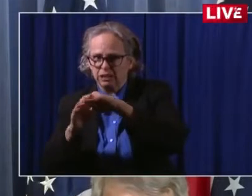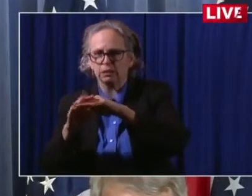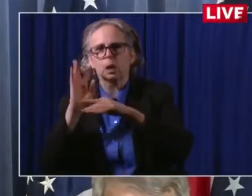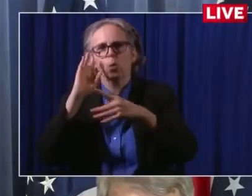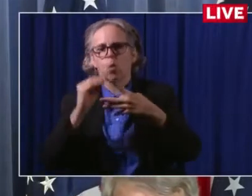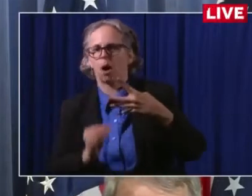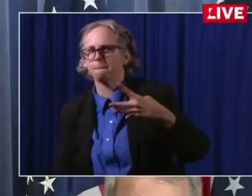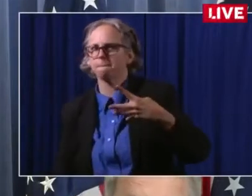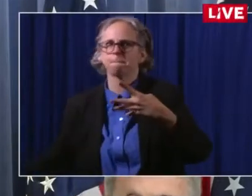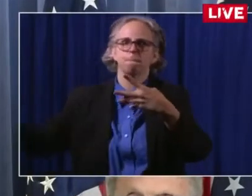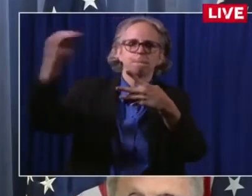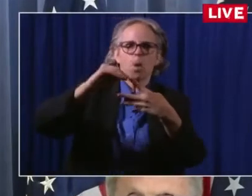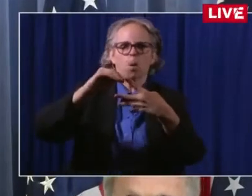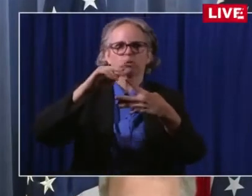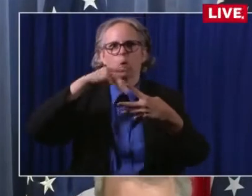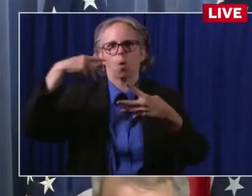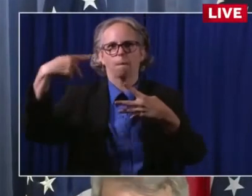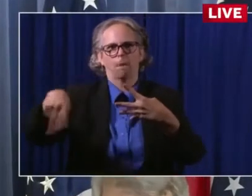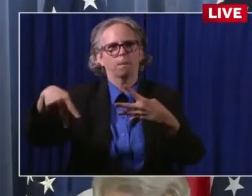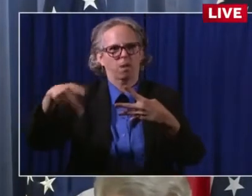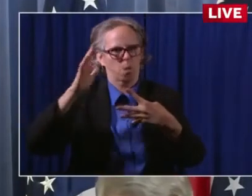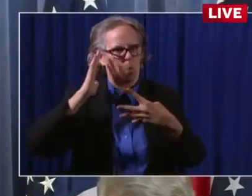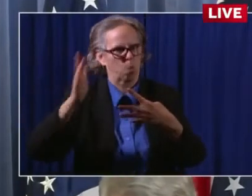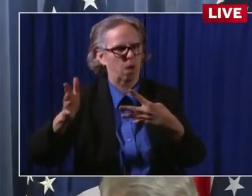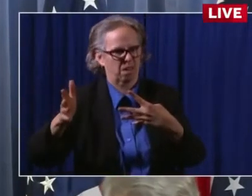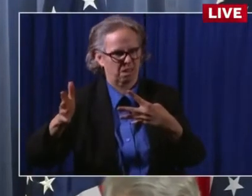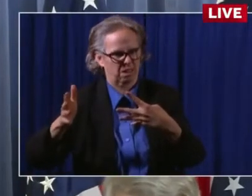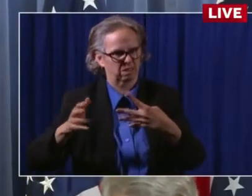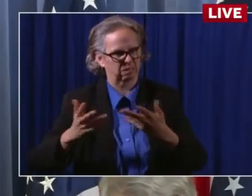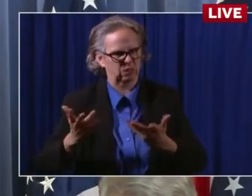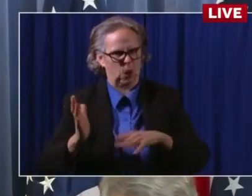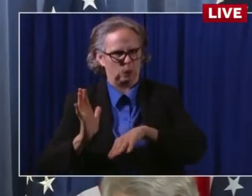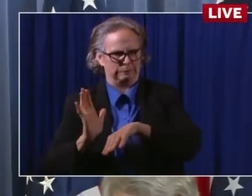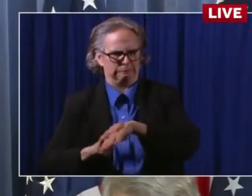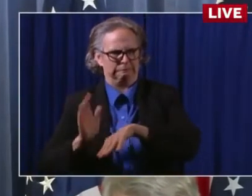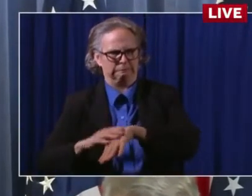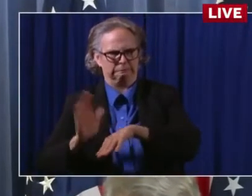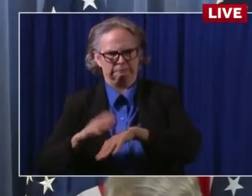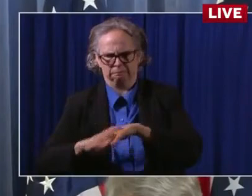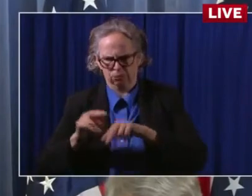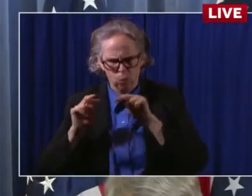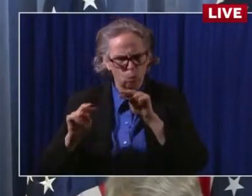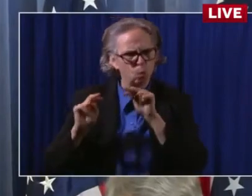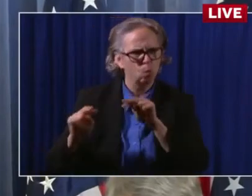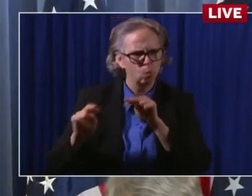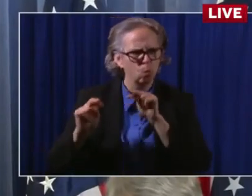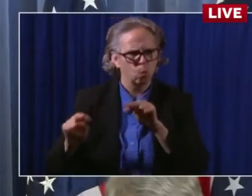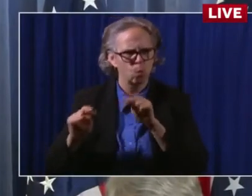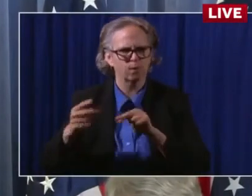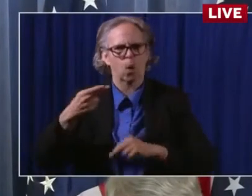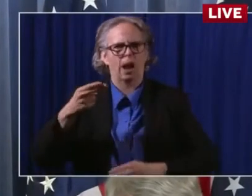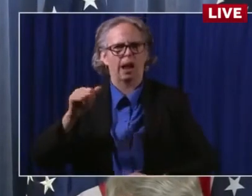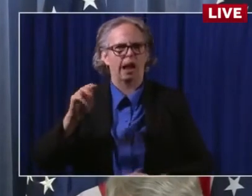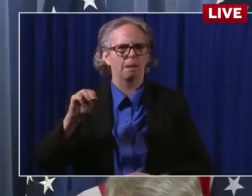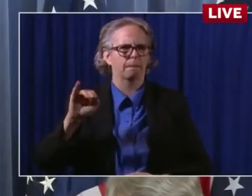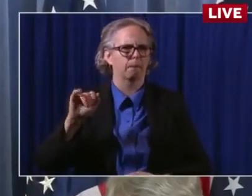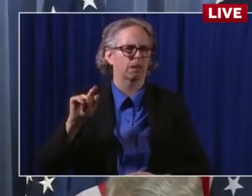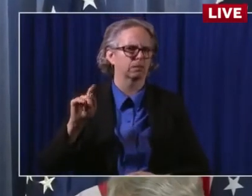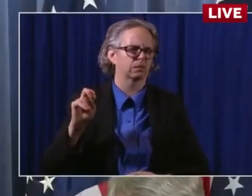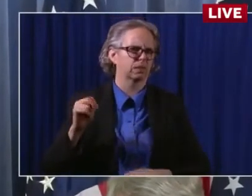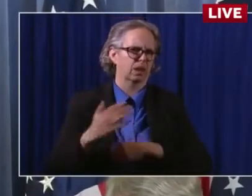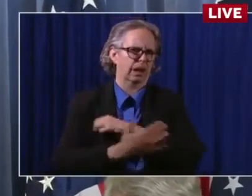BEFORE WE ACTUALLY MOVE IT INTO THAT PURPLE AND BEFORE IT LOOKS PURPLE ON THE MAP.